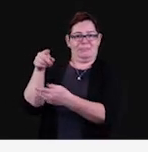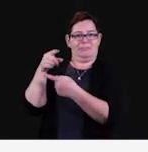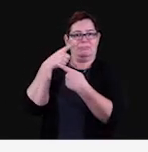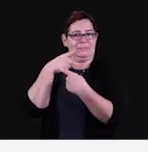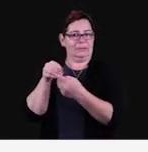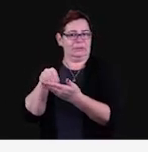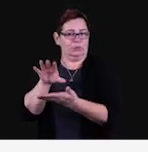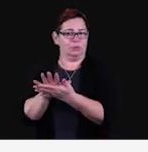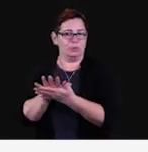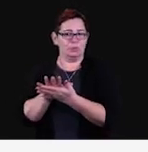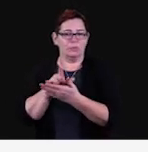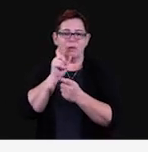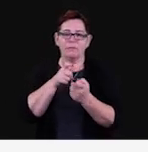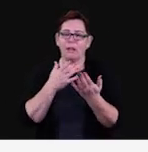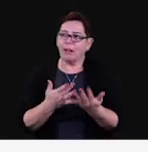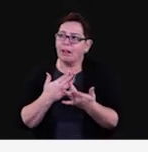Or, better yet, in your savings account!